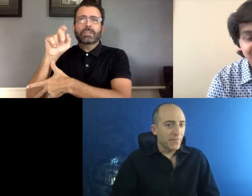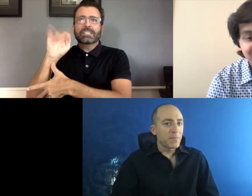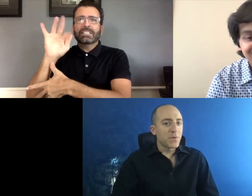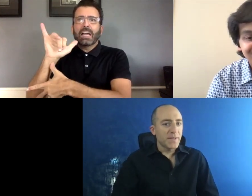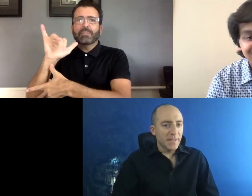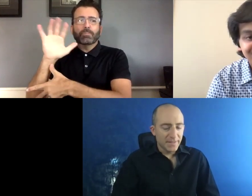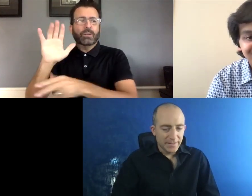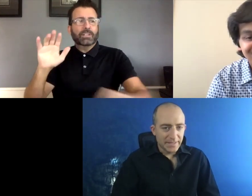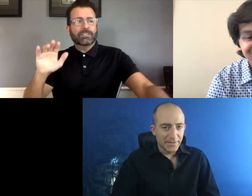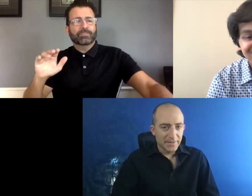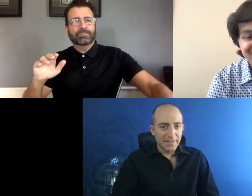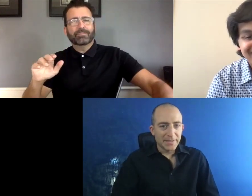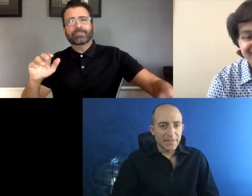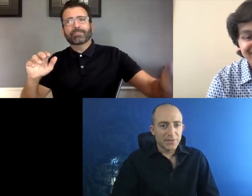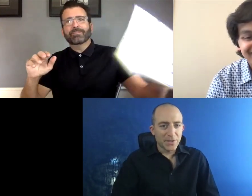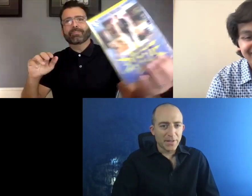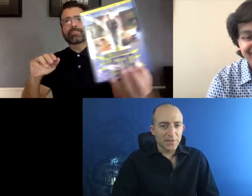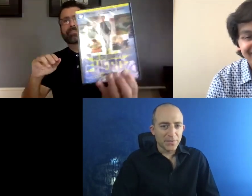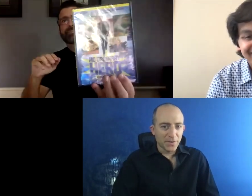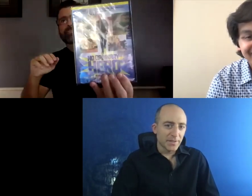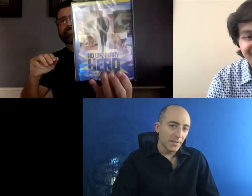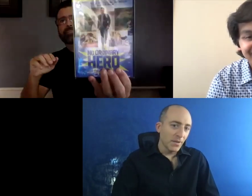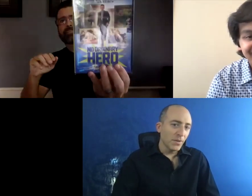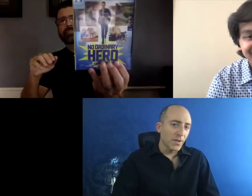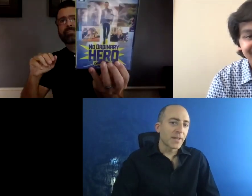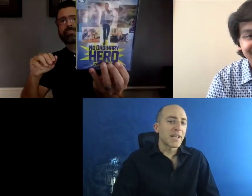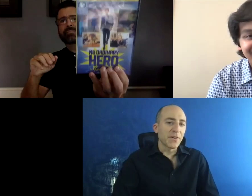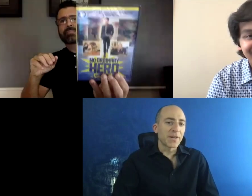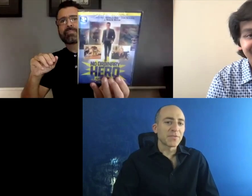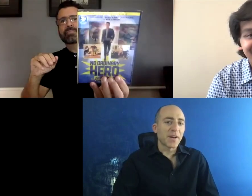movie - that's how, that's how it started, that was the first - oh look, here it is right here.